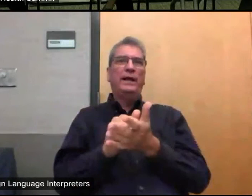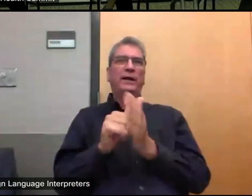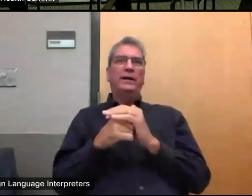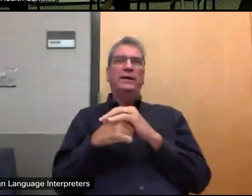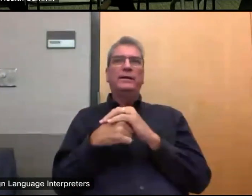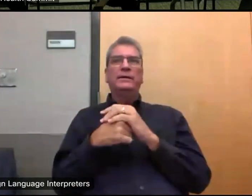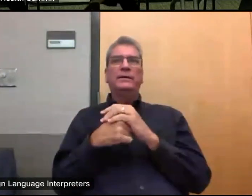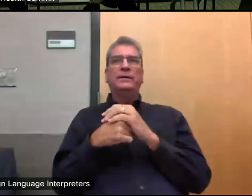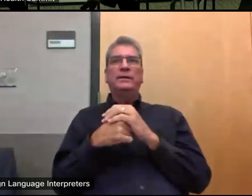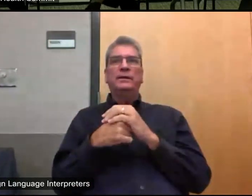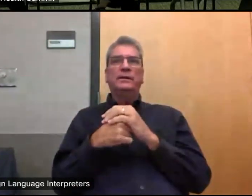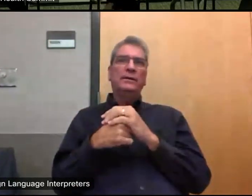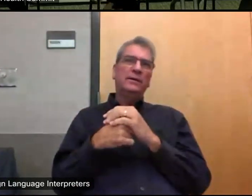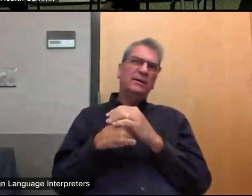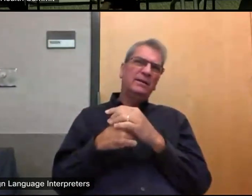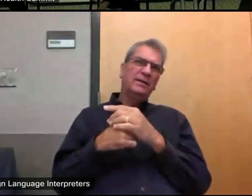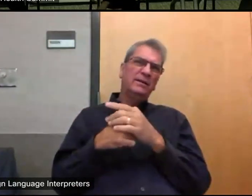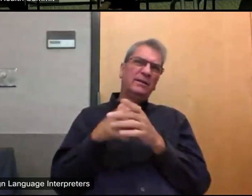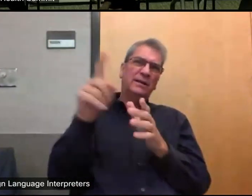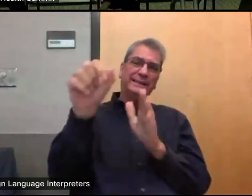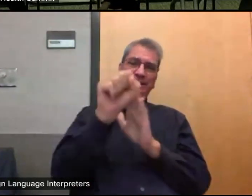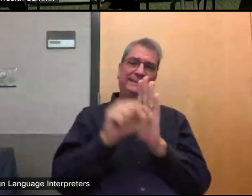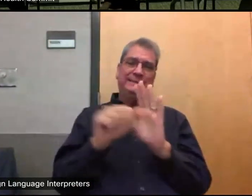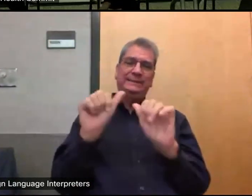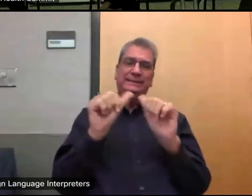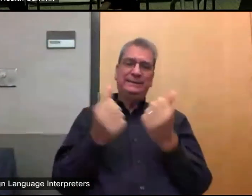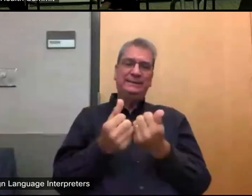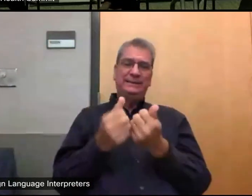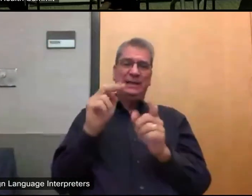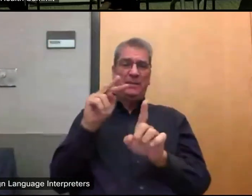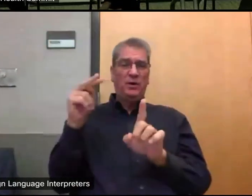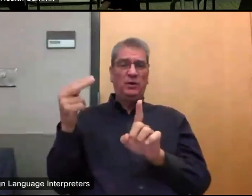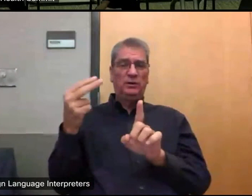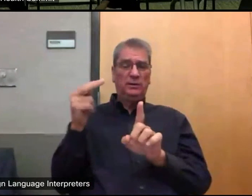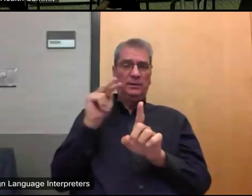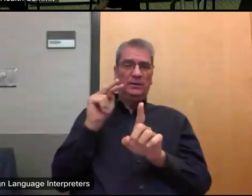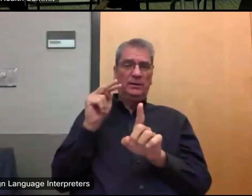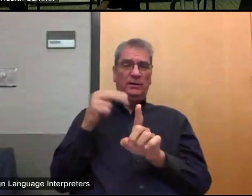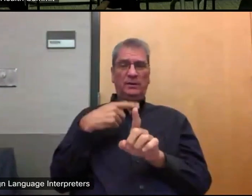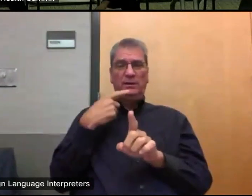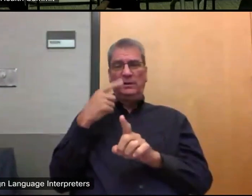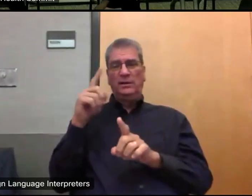I think, you know, from the state agency perspective, we've got like to say 181 bosses downtown,